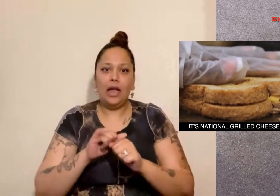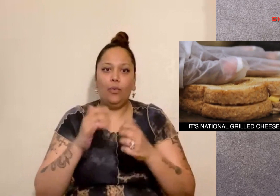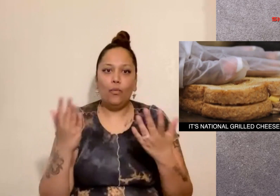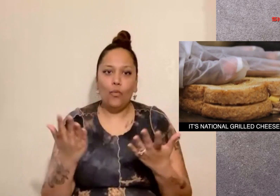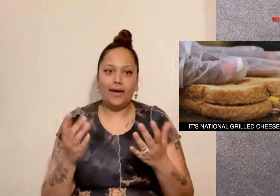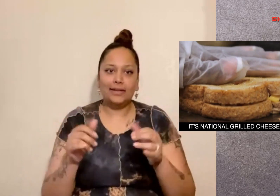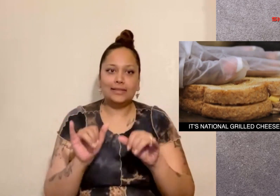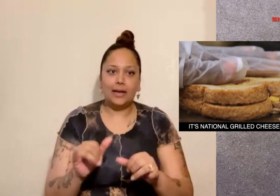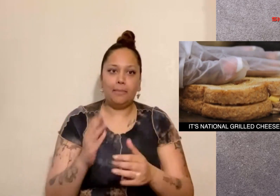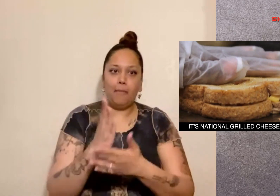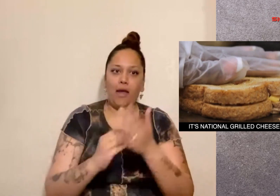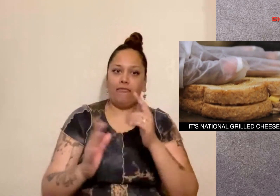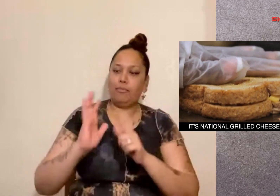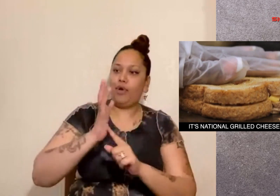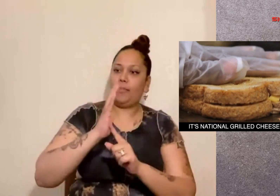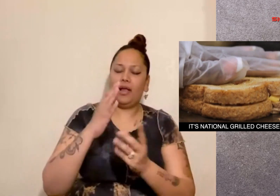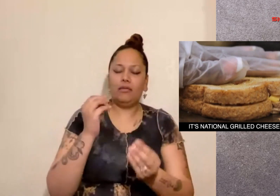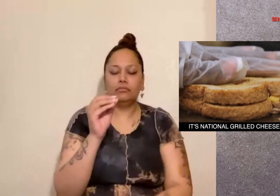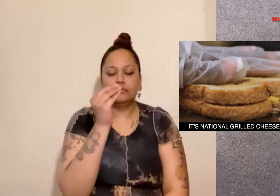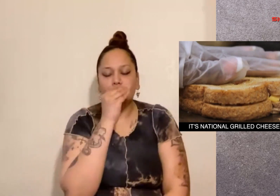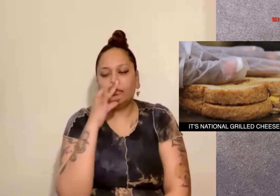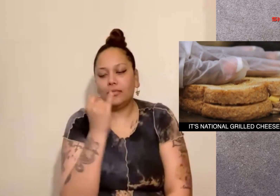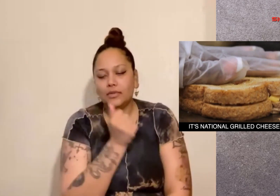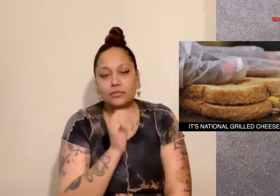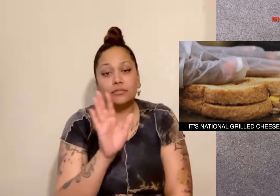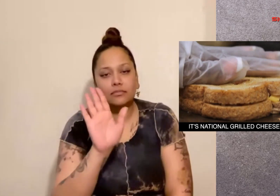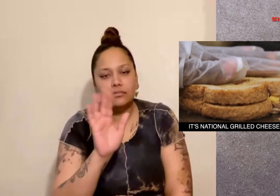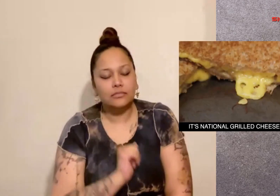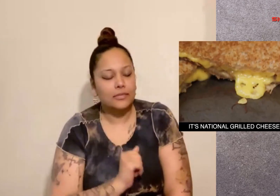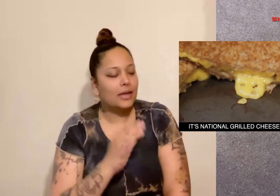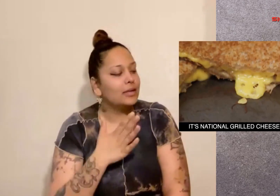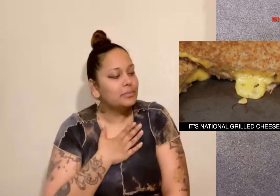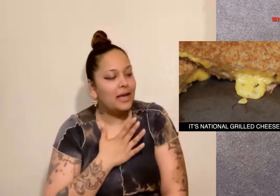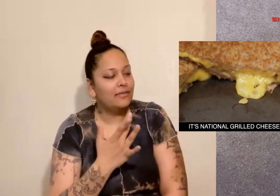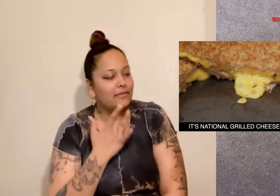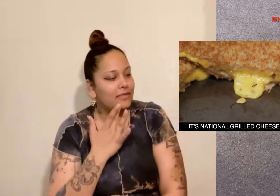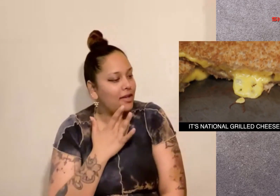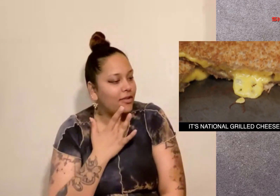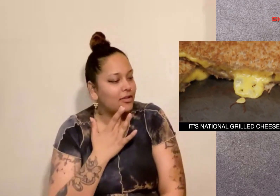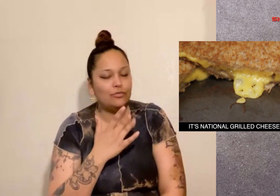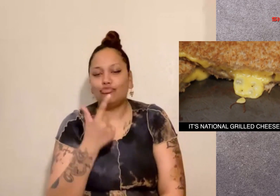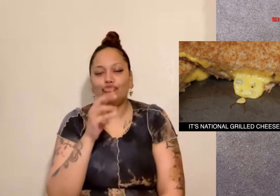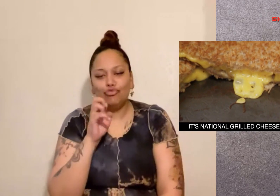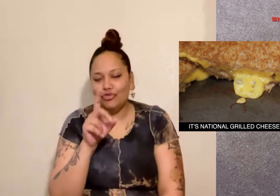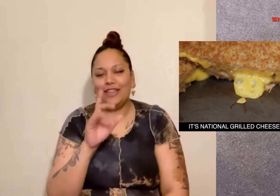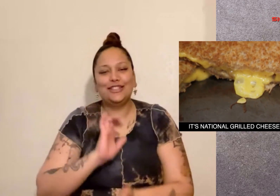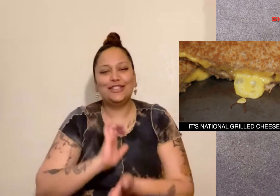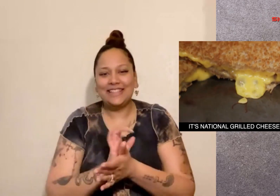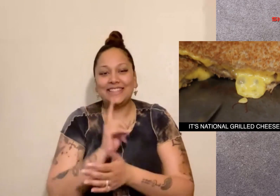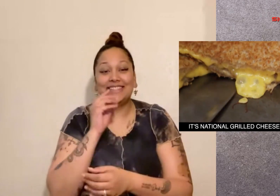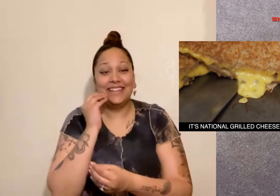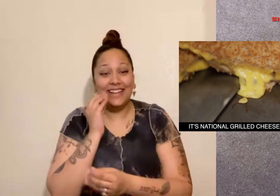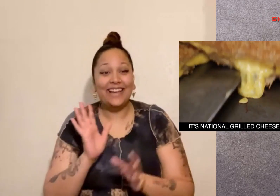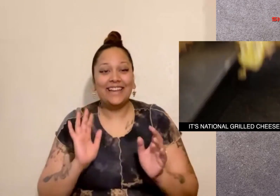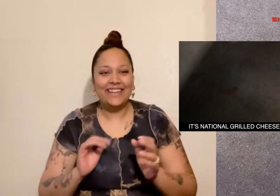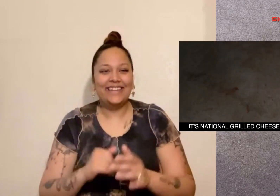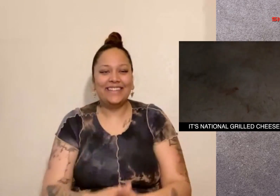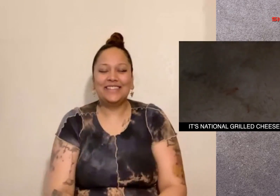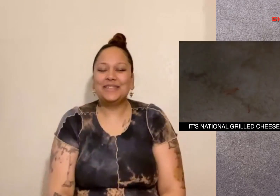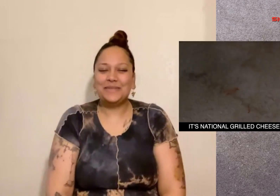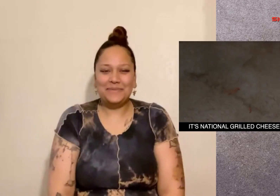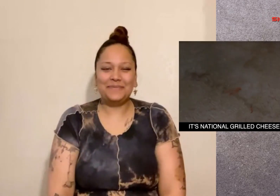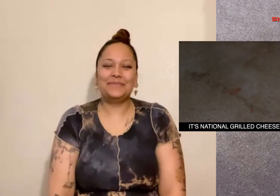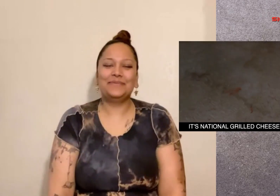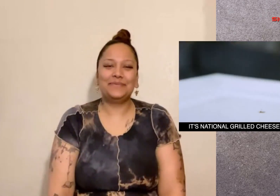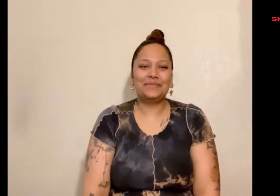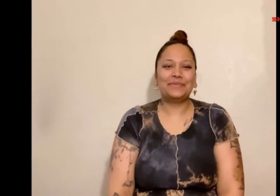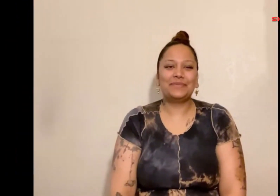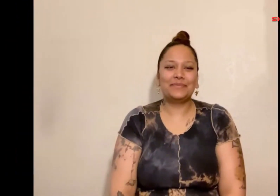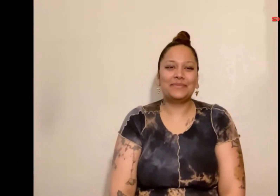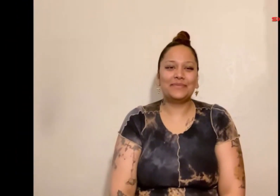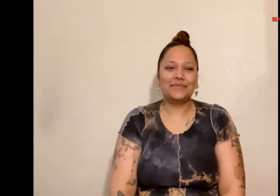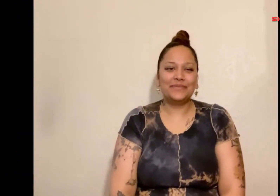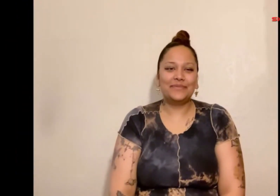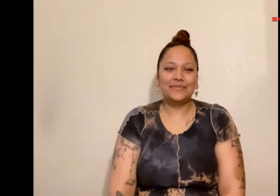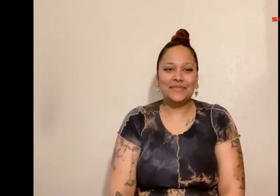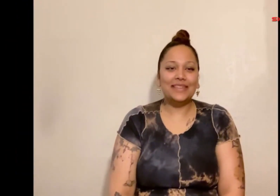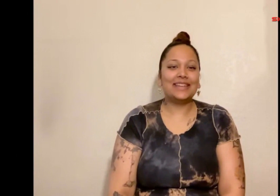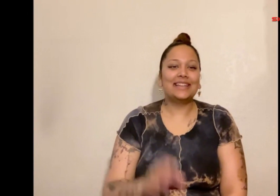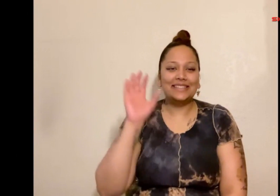why they stay popular and delicious my favorite is the grilled cheese sandwich Sign1News will